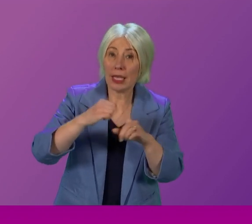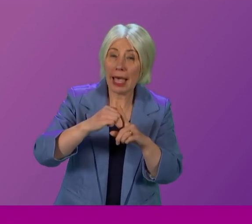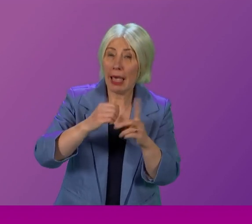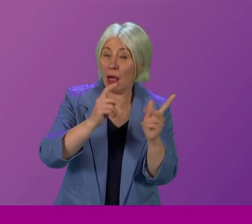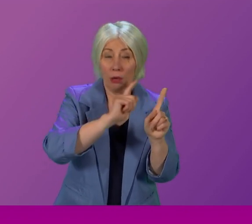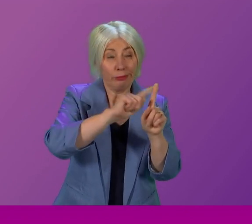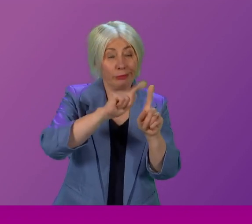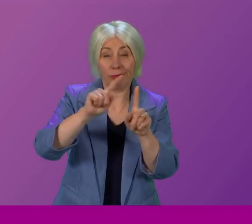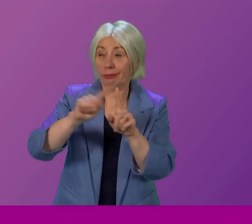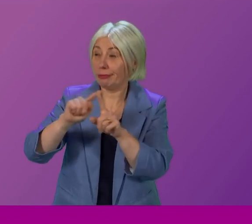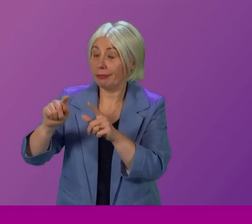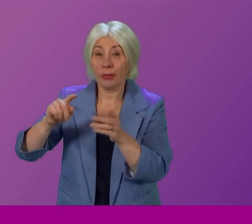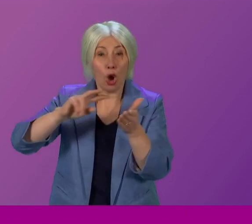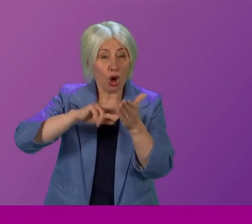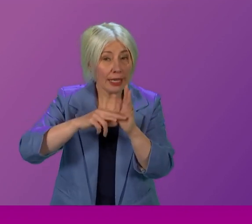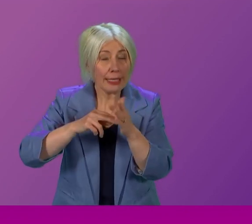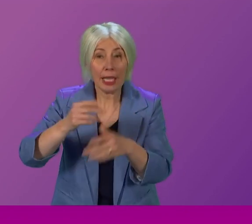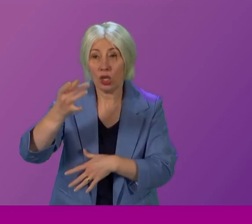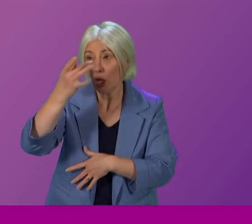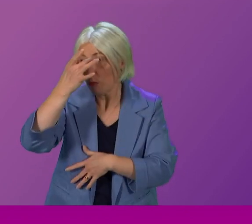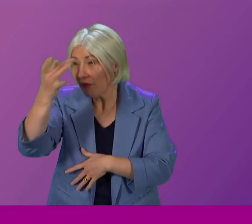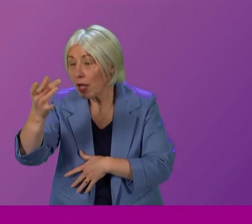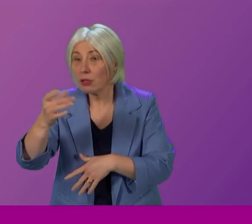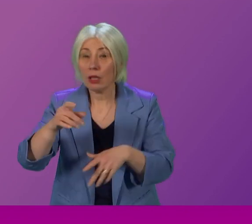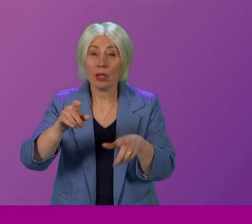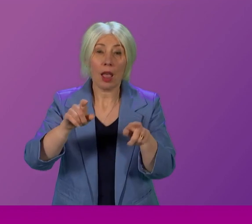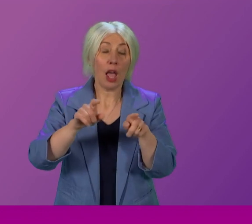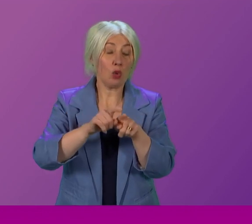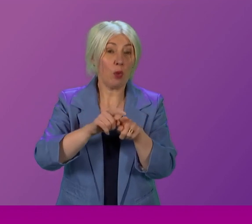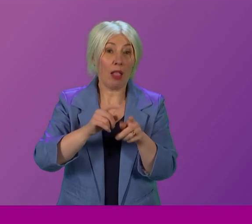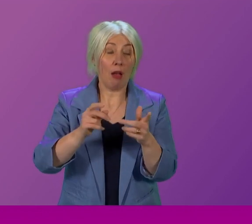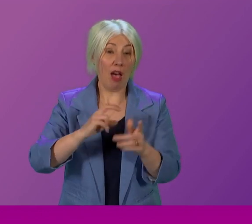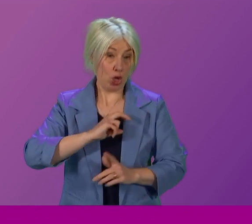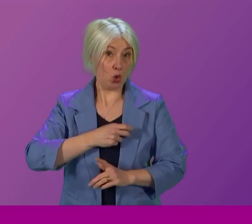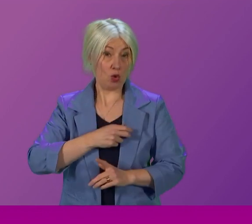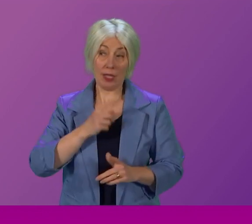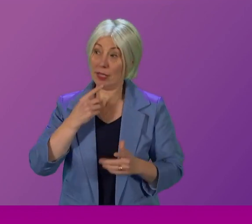policy James Mitchell, the Scottish National Party Trade Union Group and more besides.